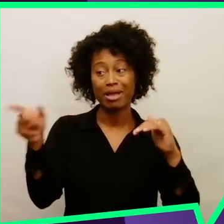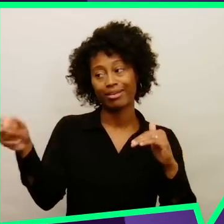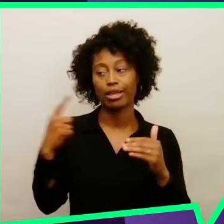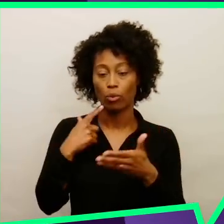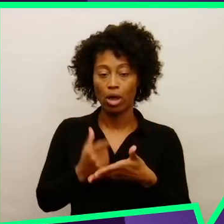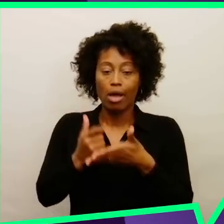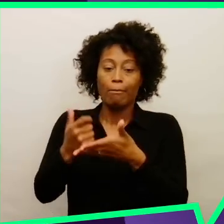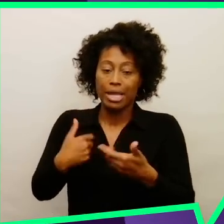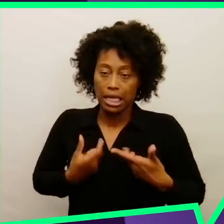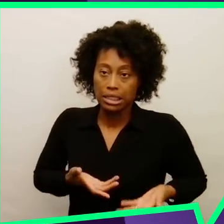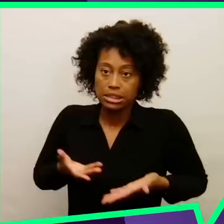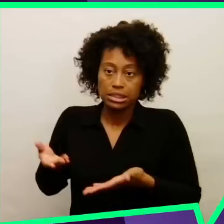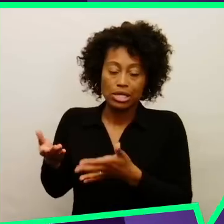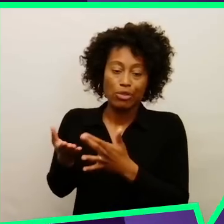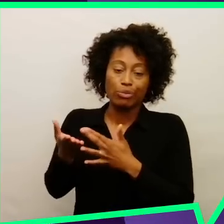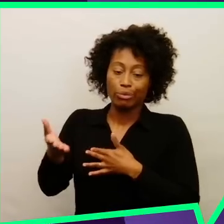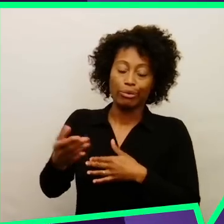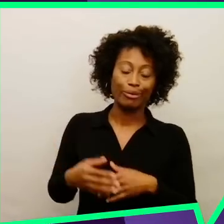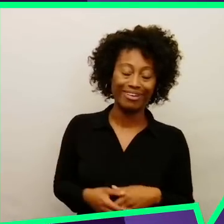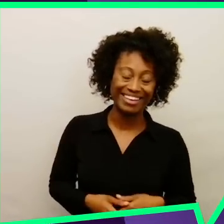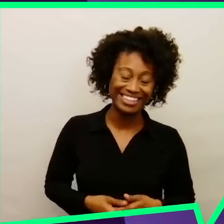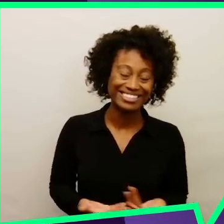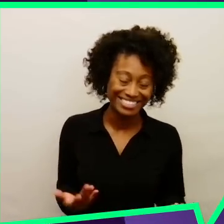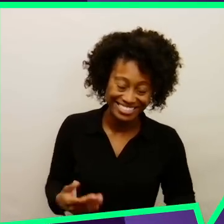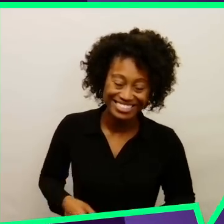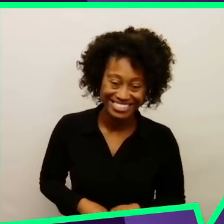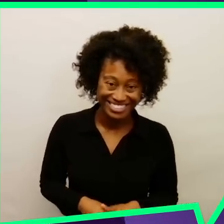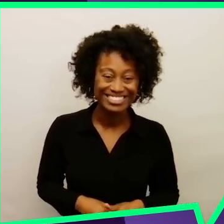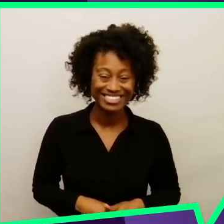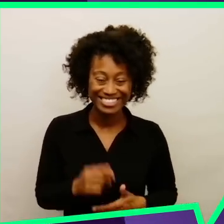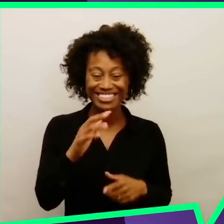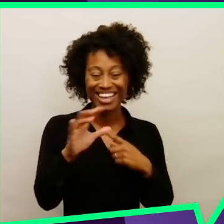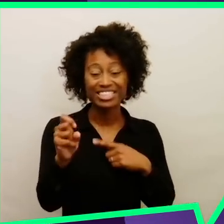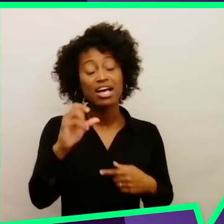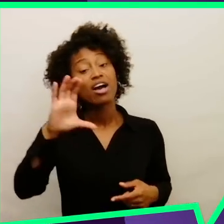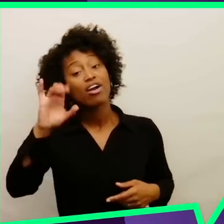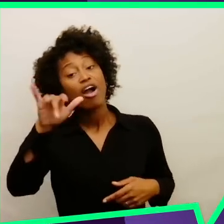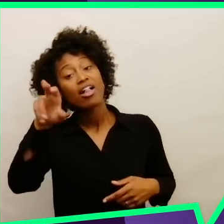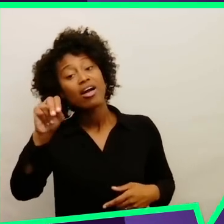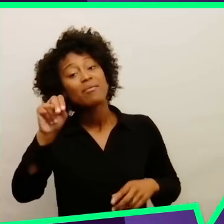Awesome. Well, Colin, I'm excited to see you on the track.